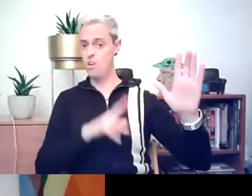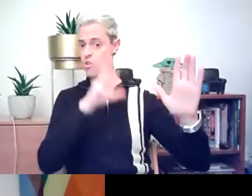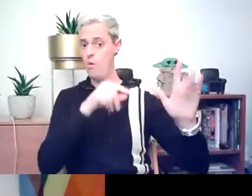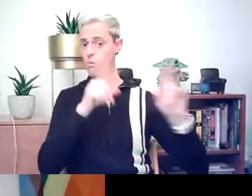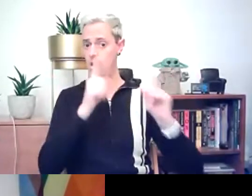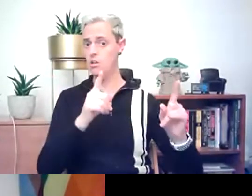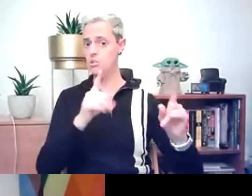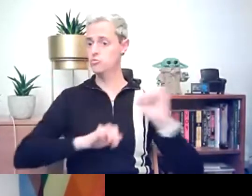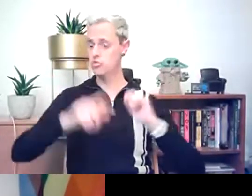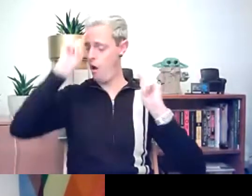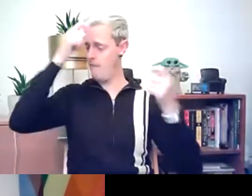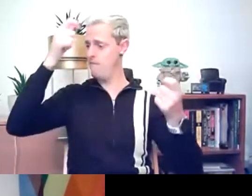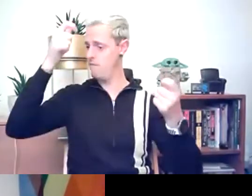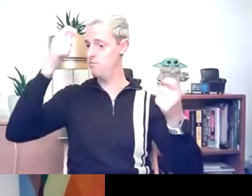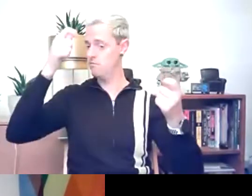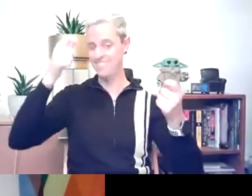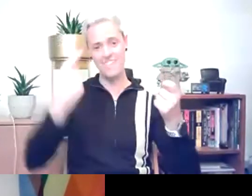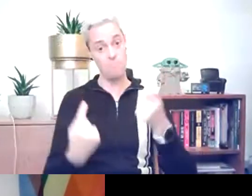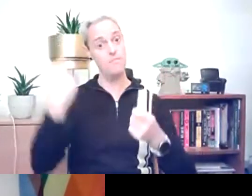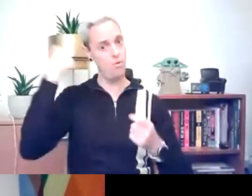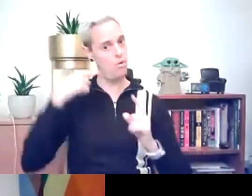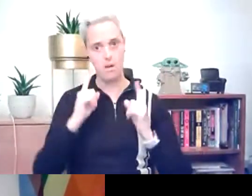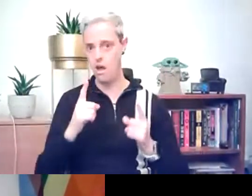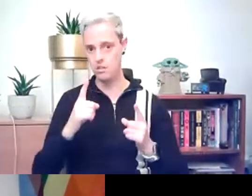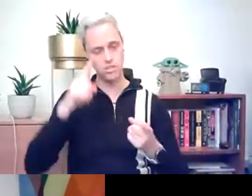that ability. I haven't always and I think that's really true for a lot of, a lot of